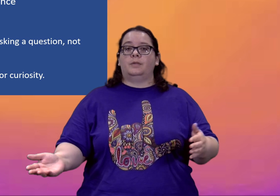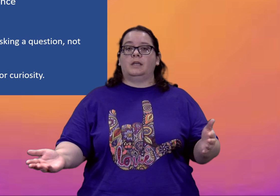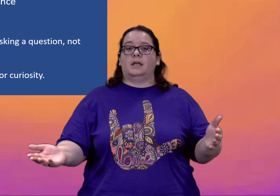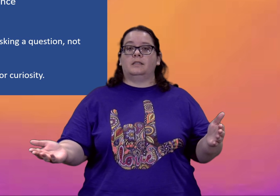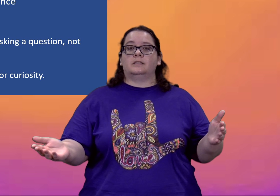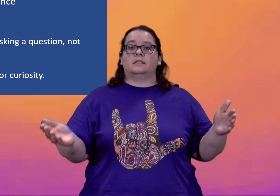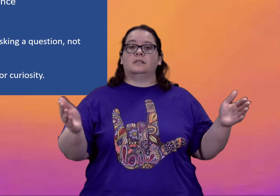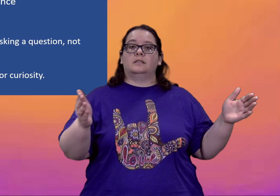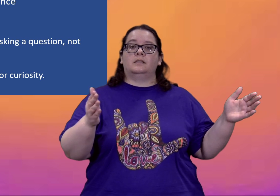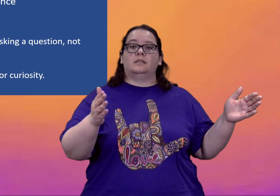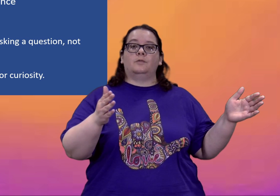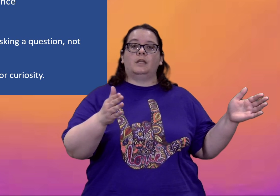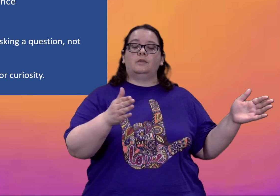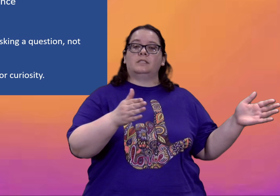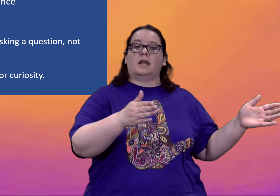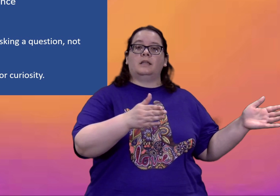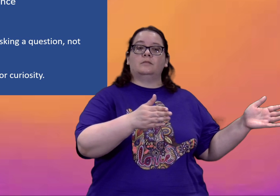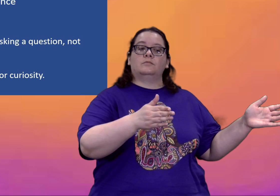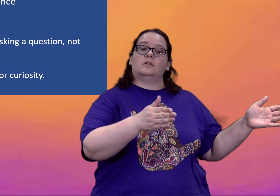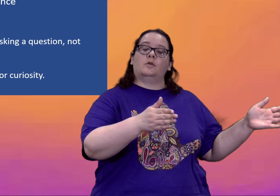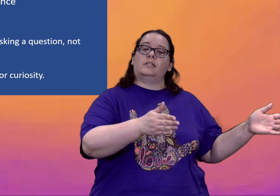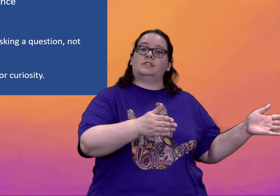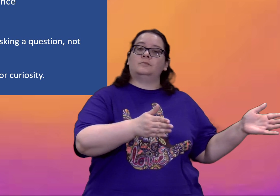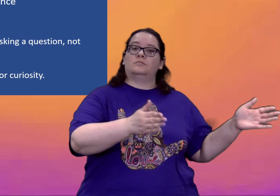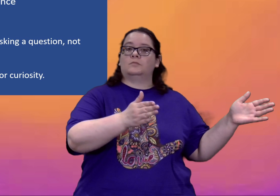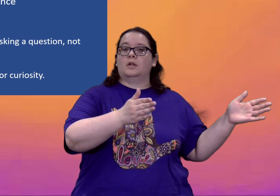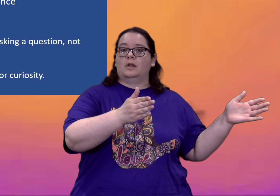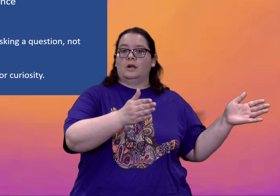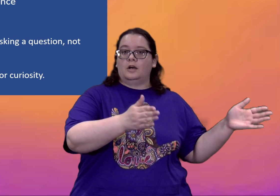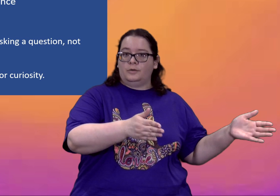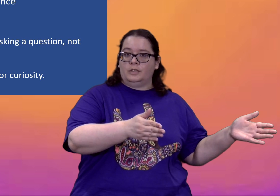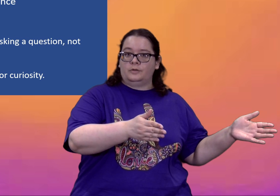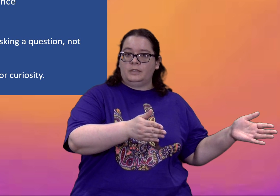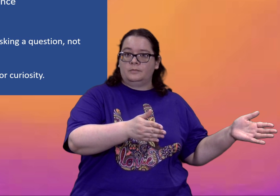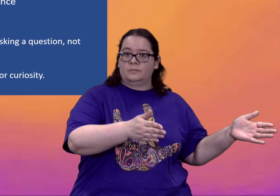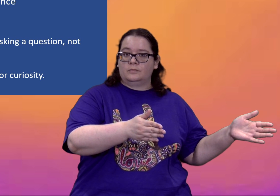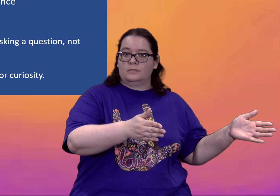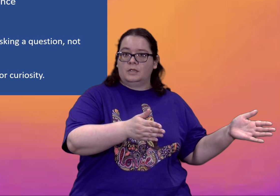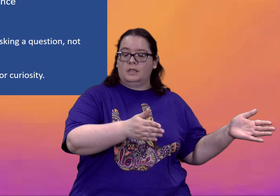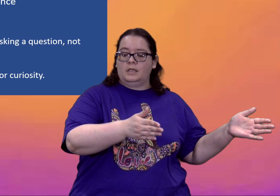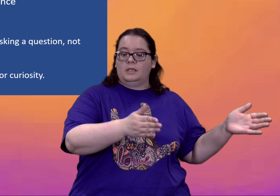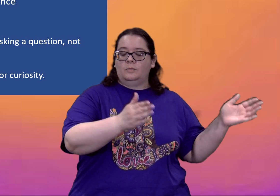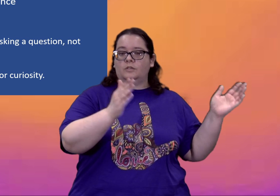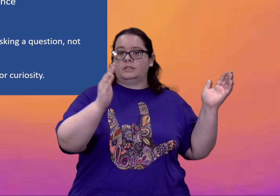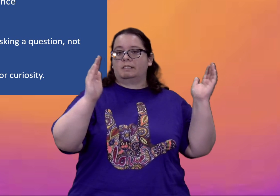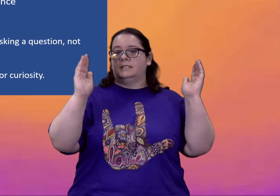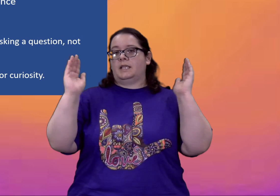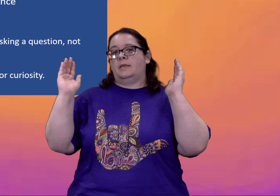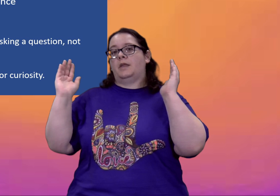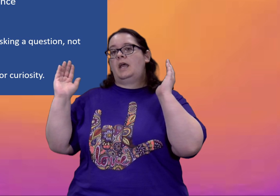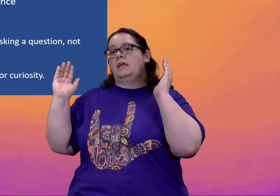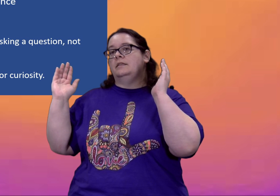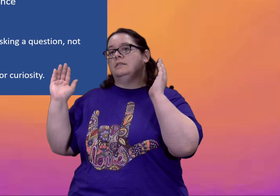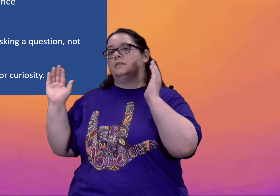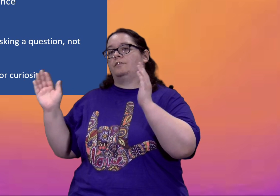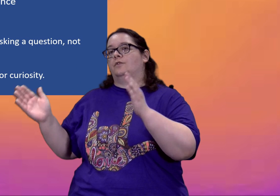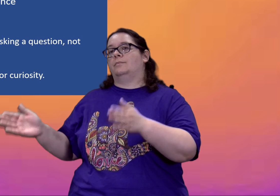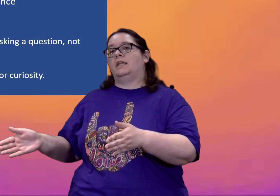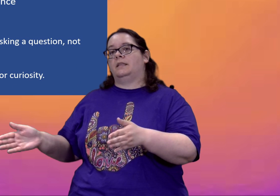because the way you sign a question "Are you hungry?" looks the same as if you are making